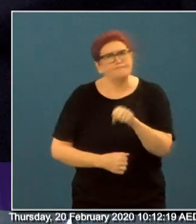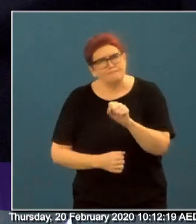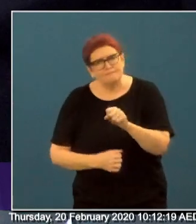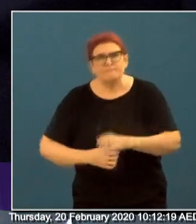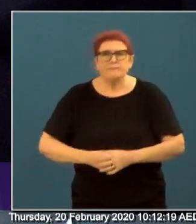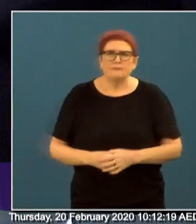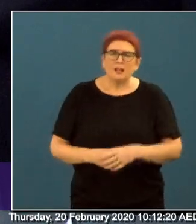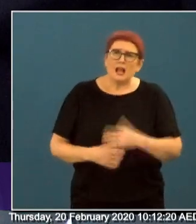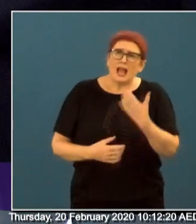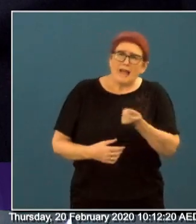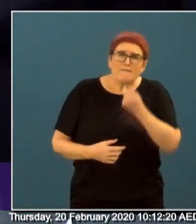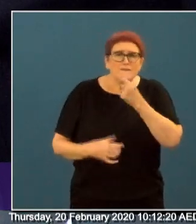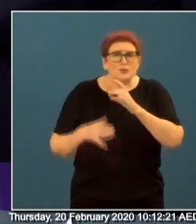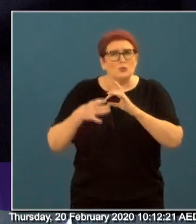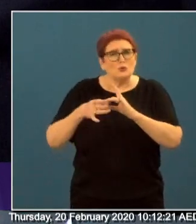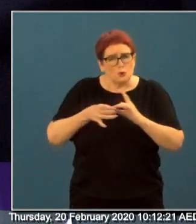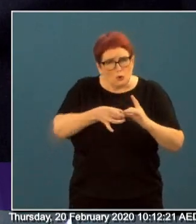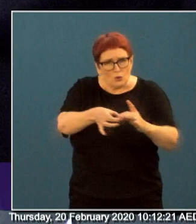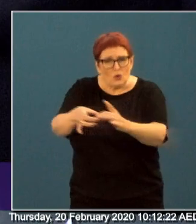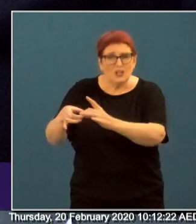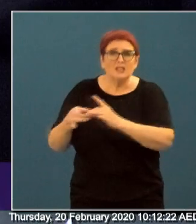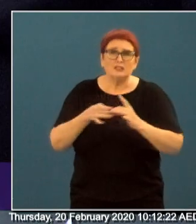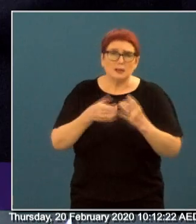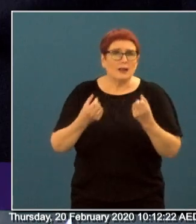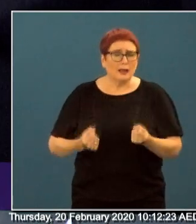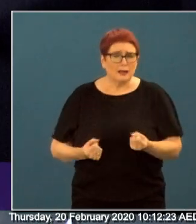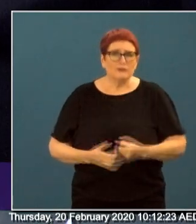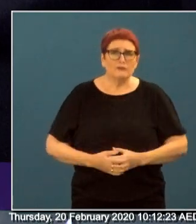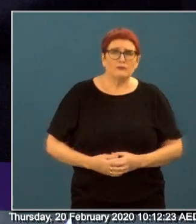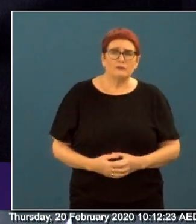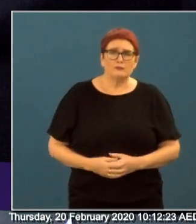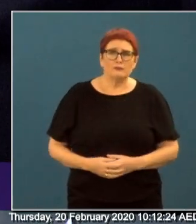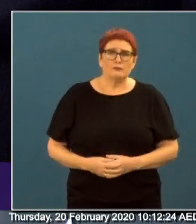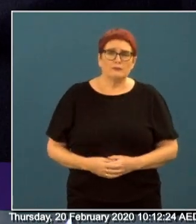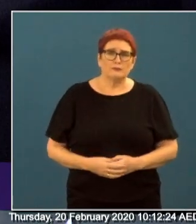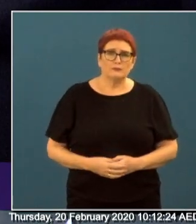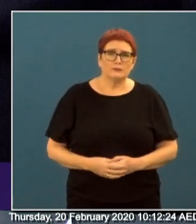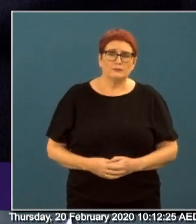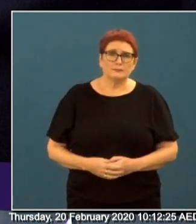I think you can claim that that is the case, but connected